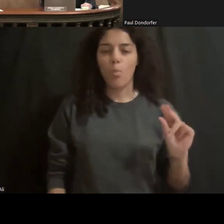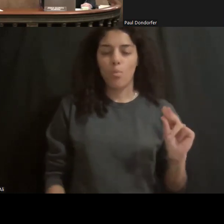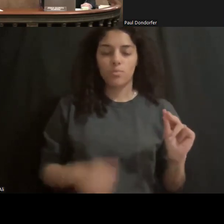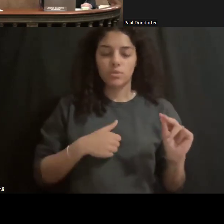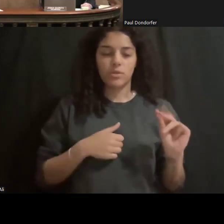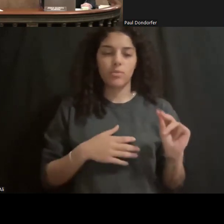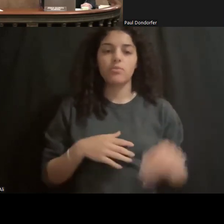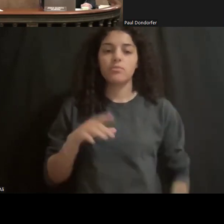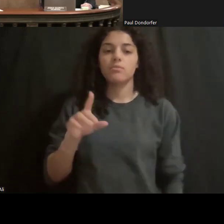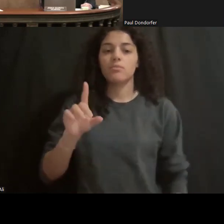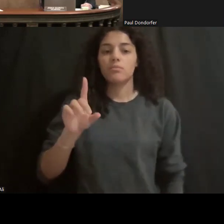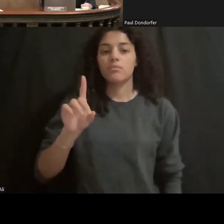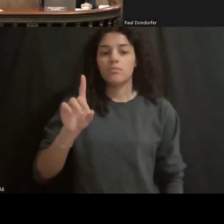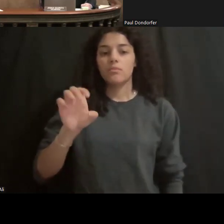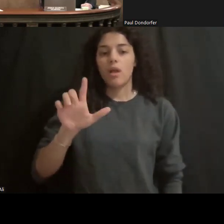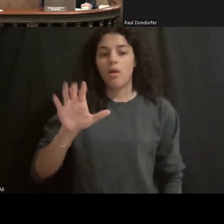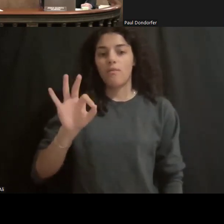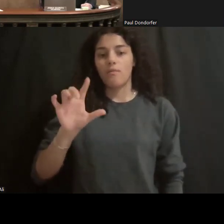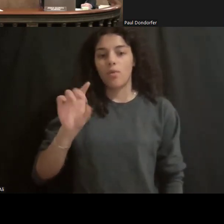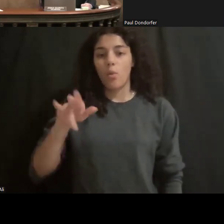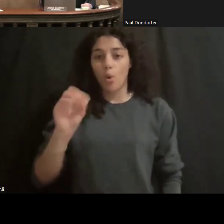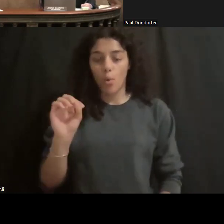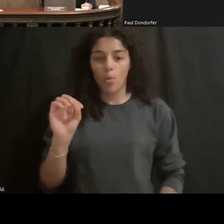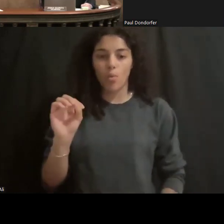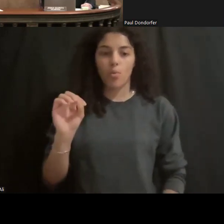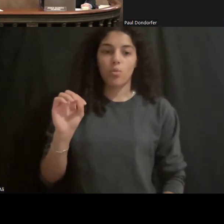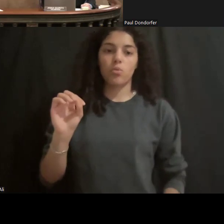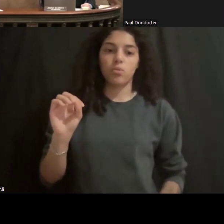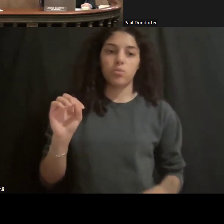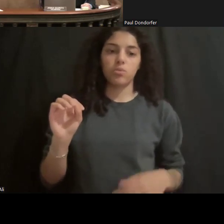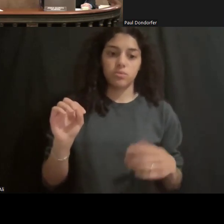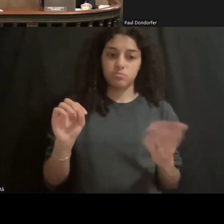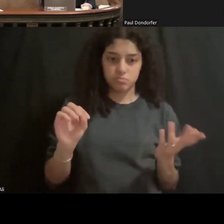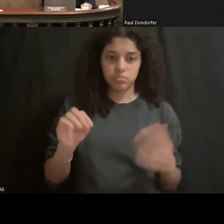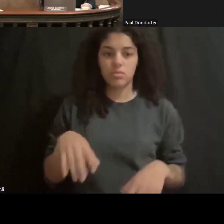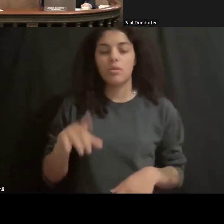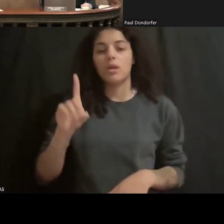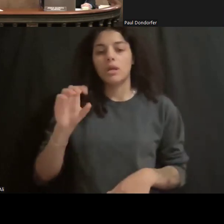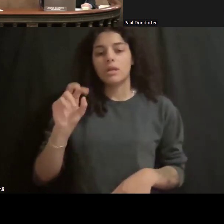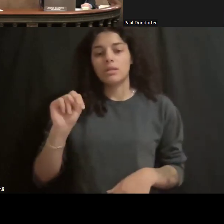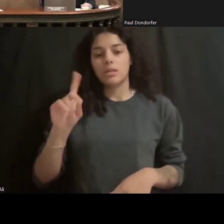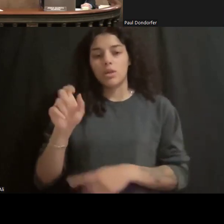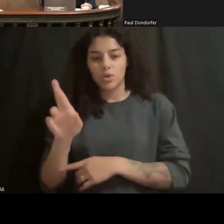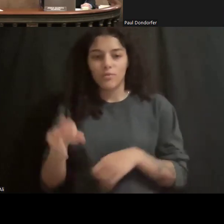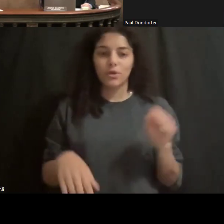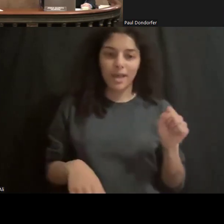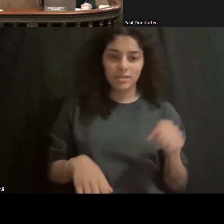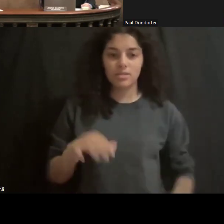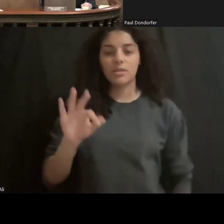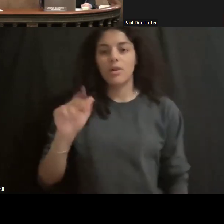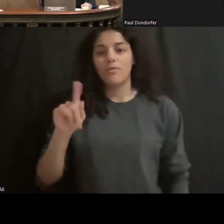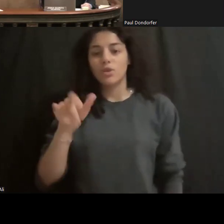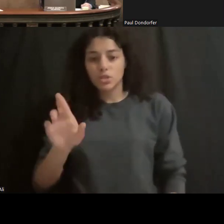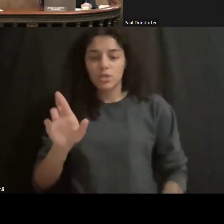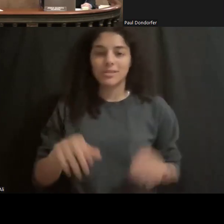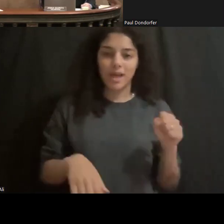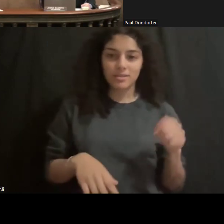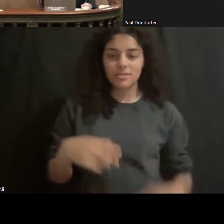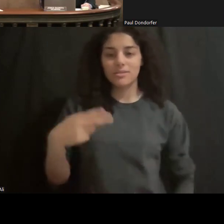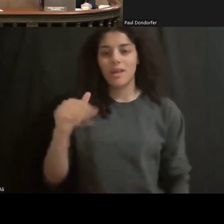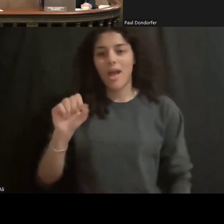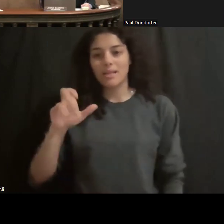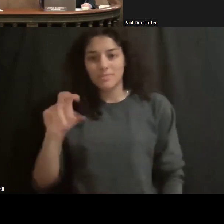Florio Mr Dondorfer yes Mr Dondorfer votes yes Mr Frasier Mr Frasier votes yes Miss Hman Miss Hasman